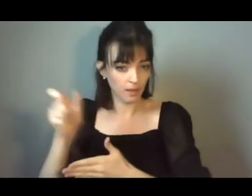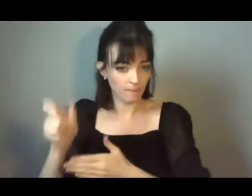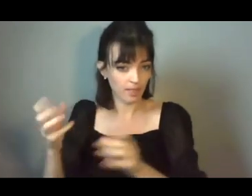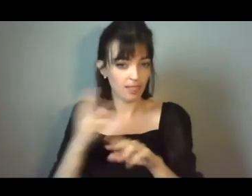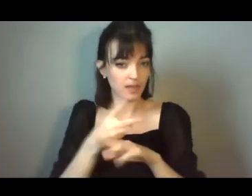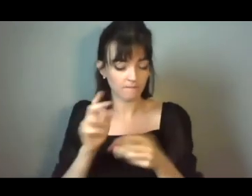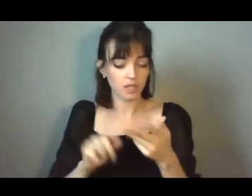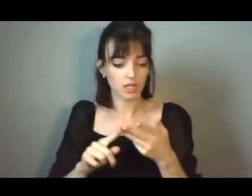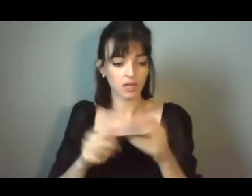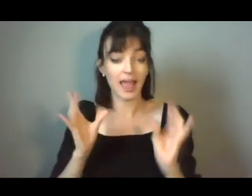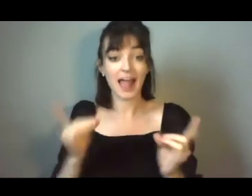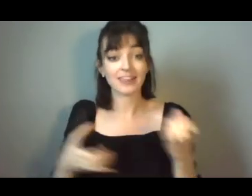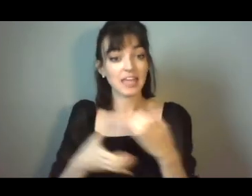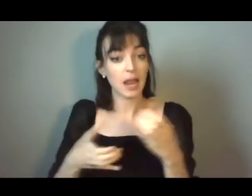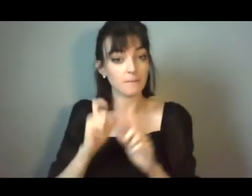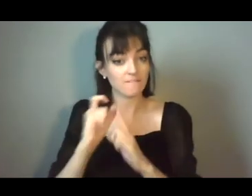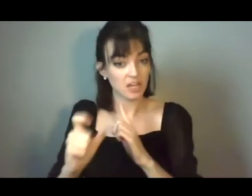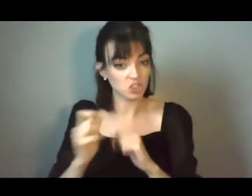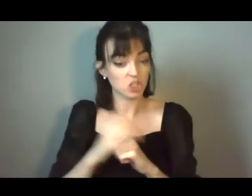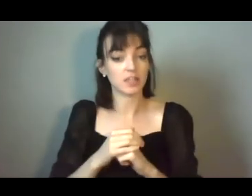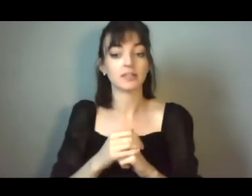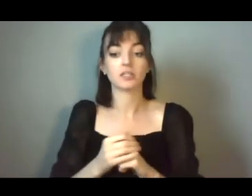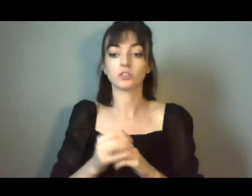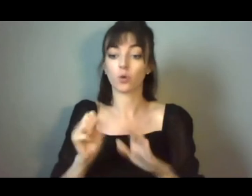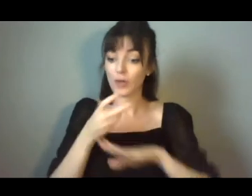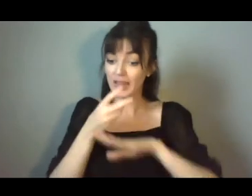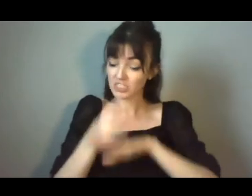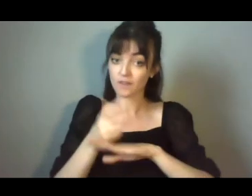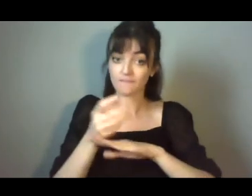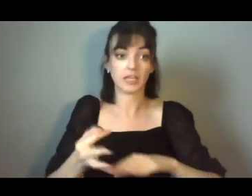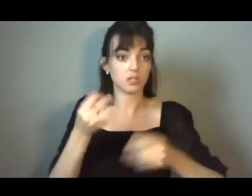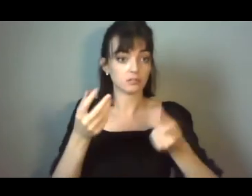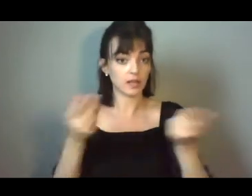professional and you are an intervener when you are carrying out an intervention under the act,